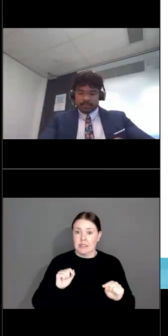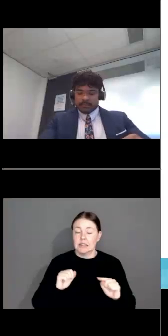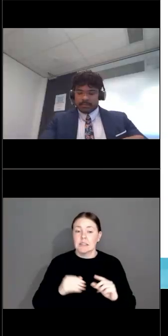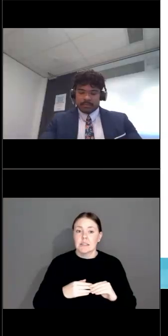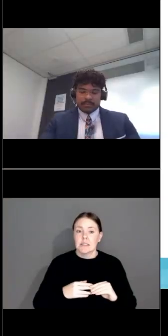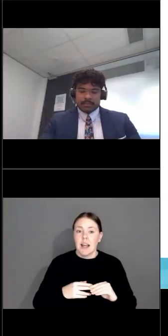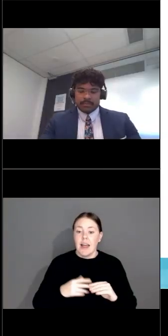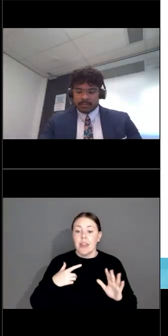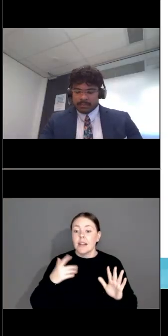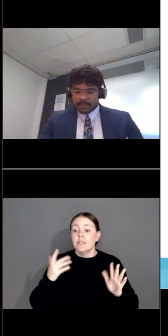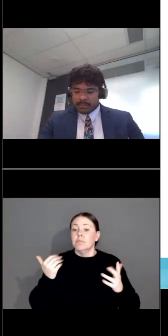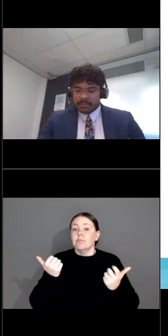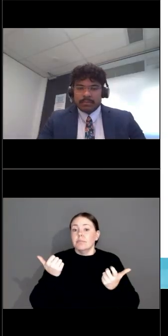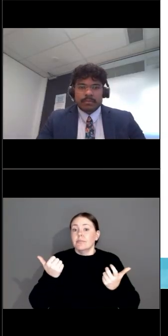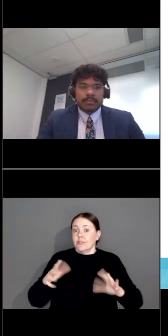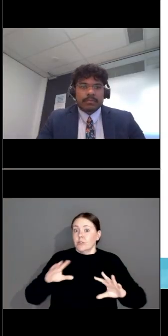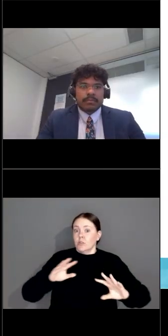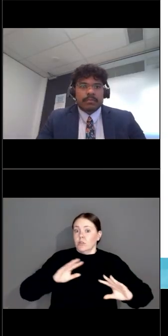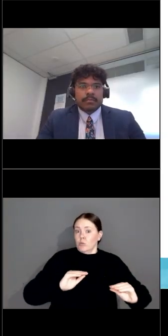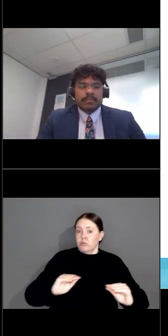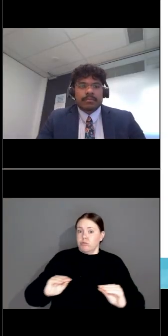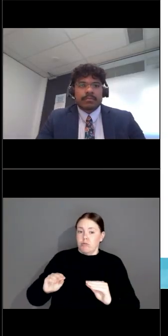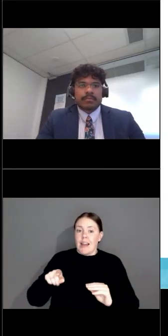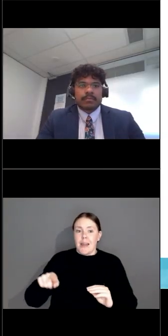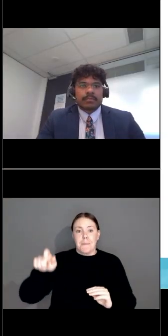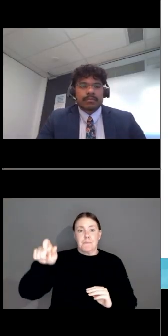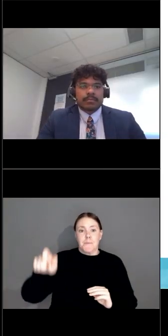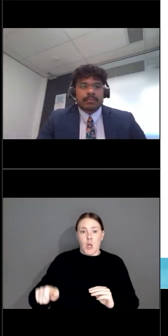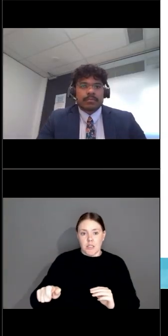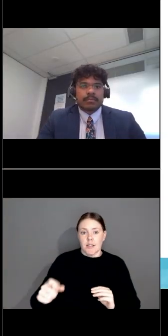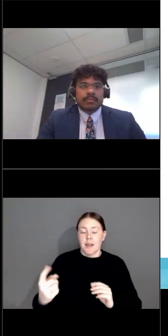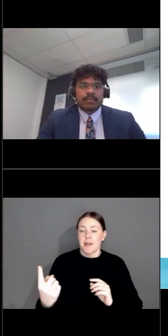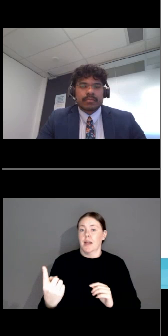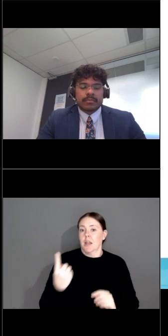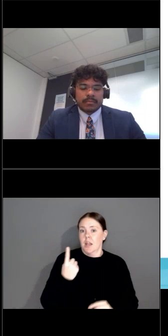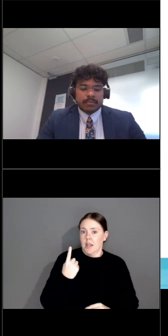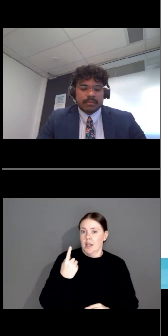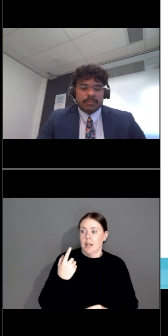we left the session and um this person actually comes up as part of their checkout because I do a